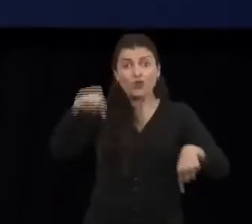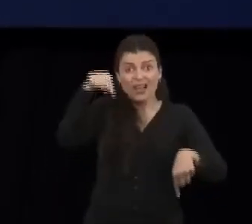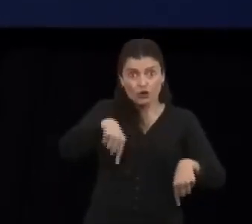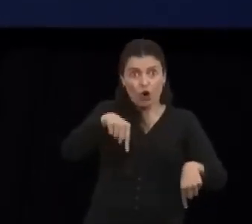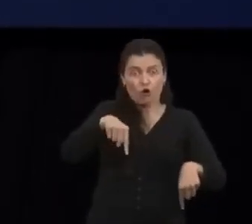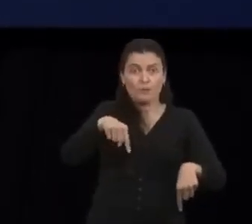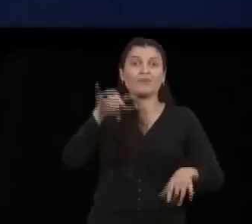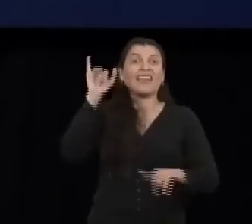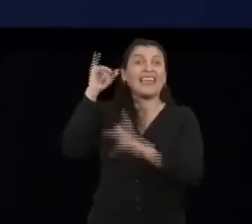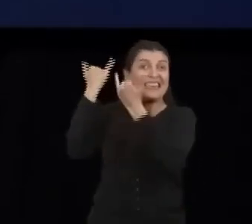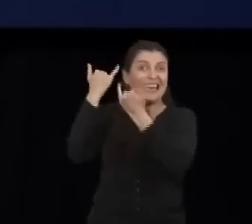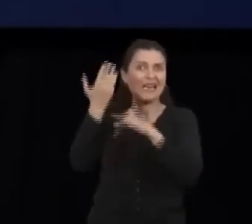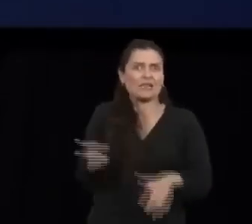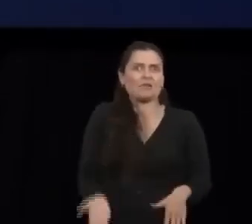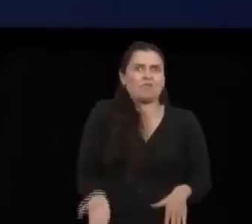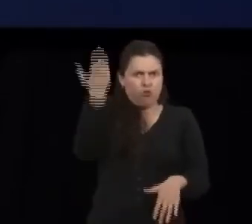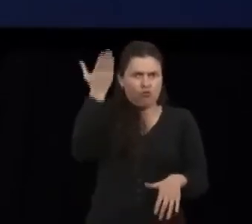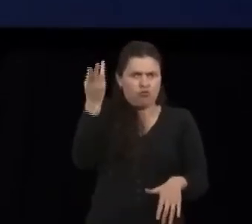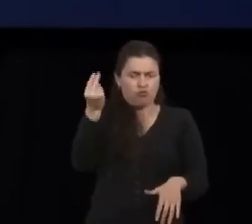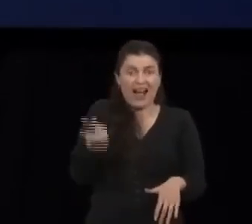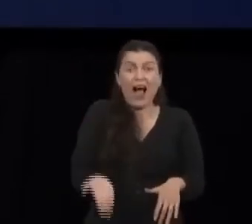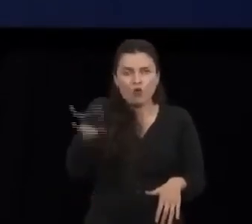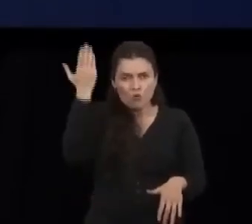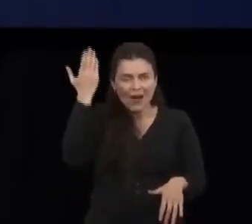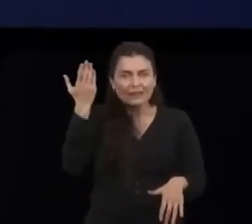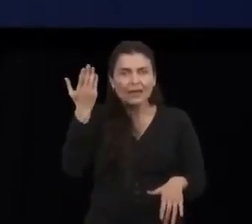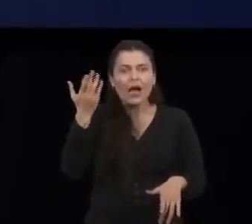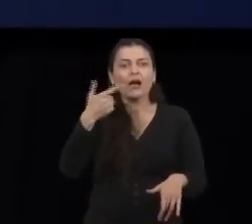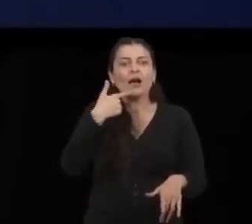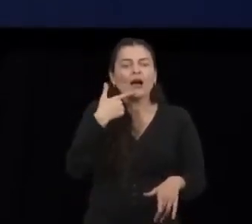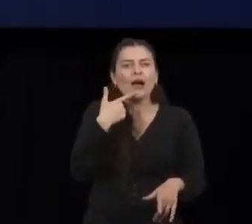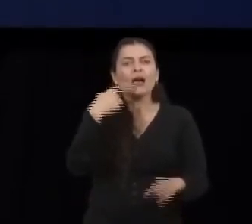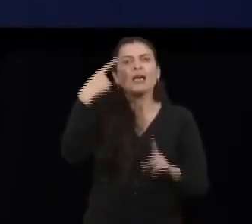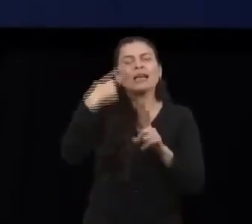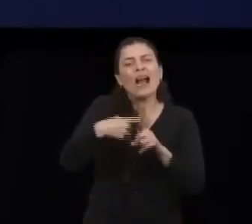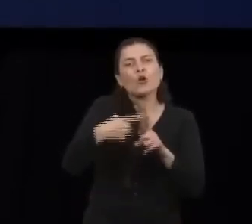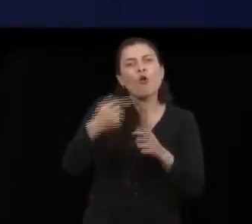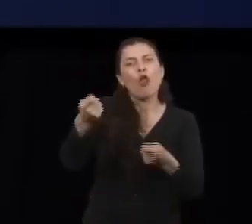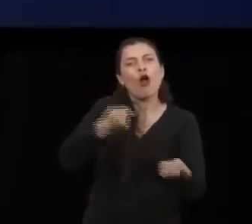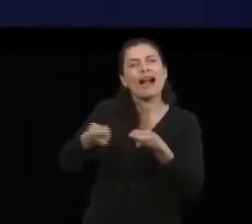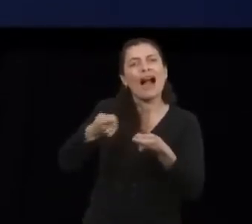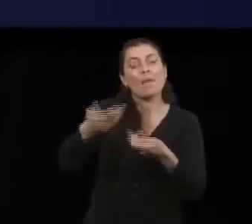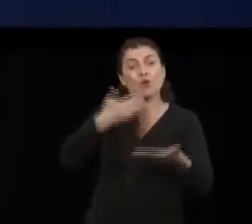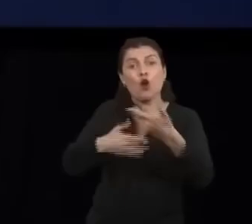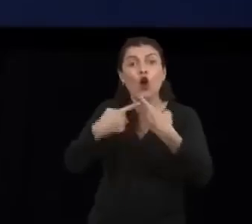that is, the interest rate rises, you substitute the present goods for the future goods.